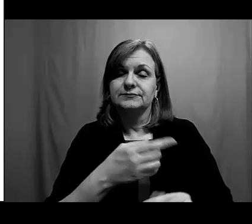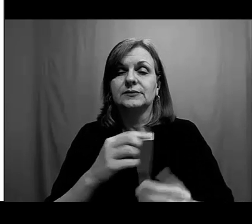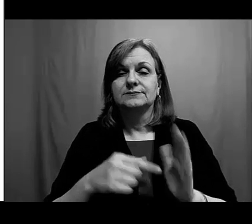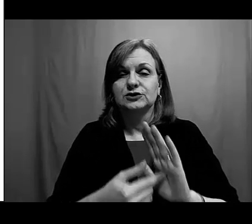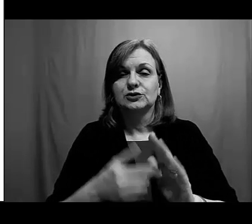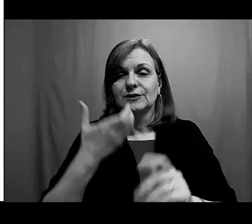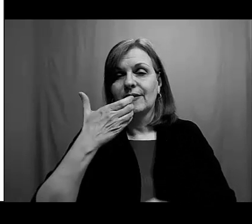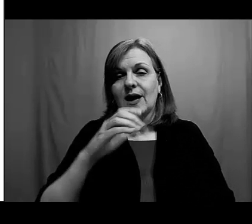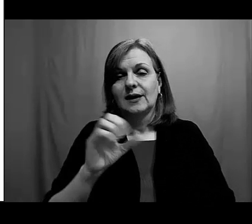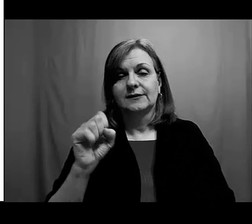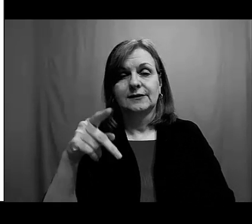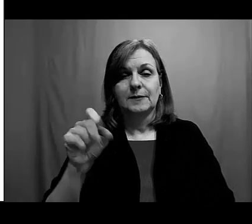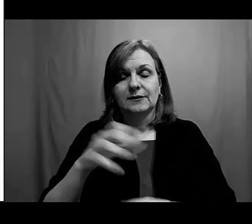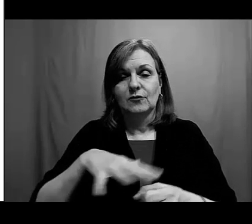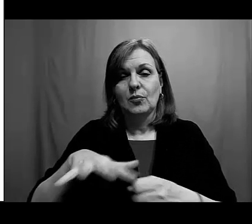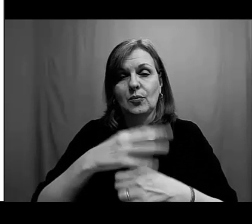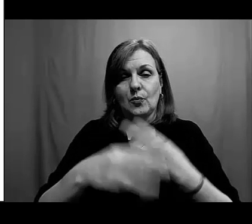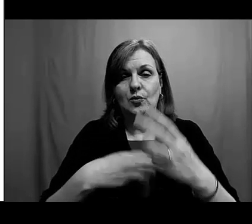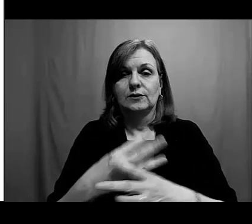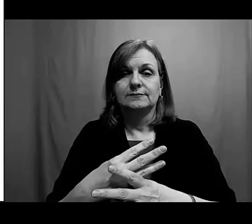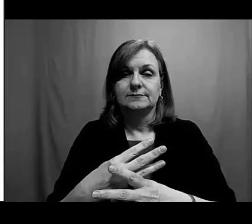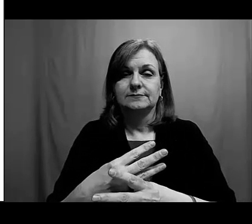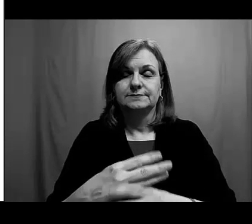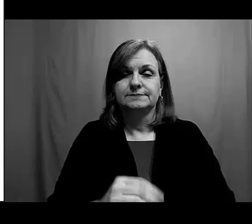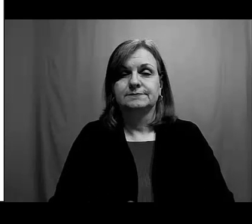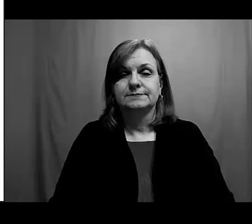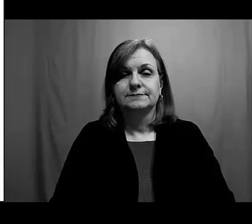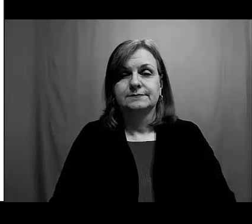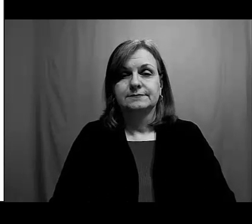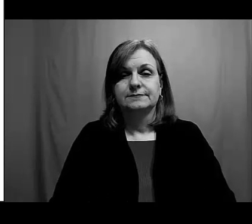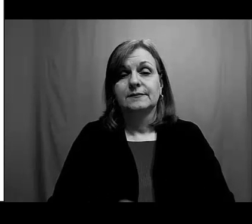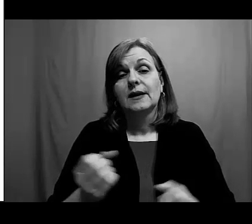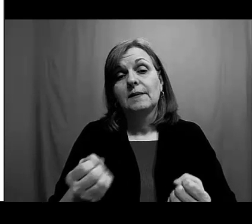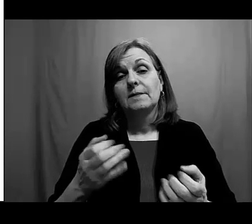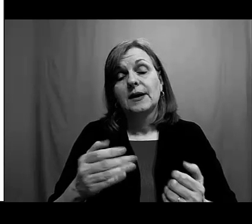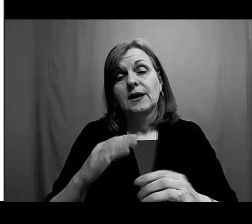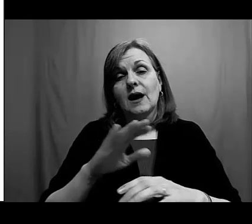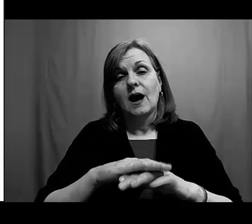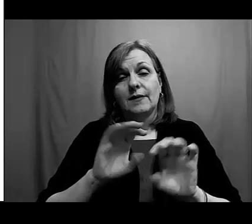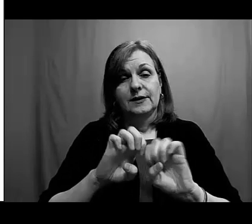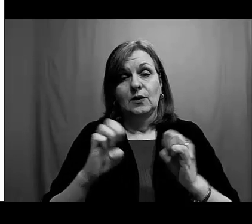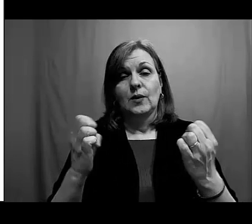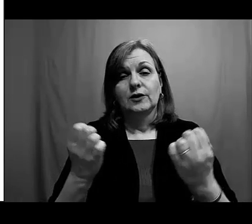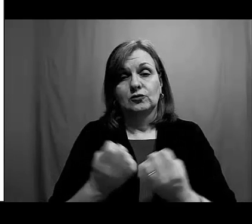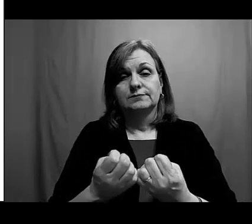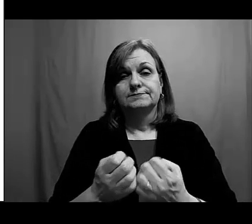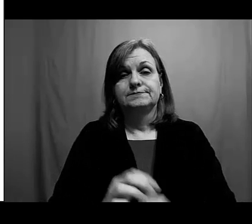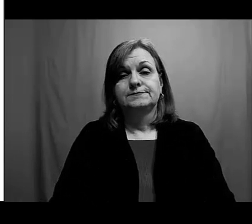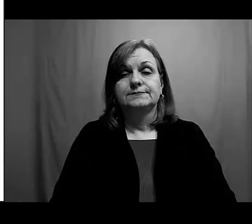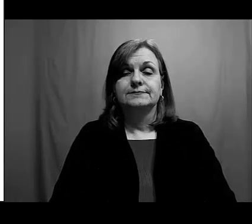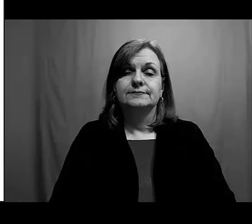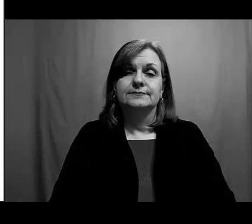here some of the the hot spots for us and you notice where there are -- many of them are along the equator